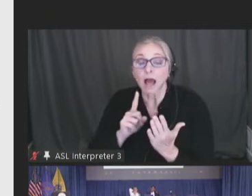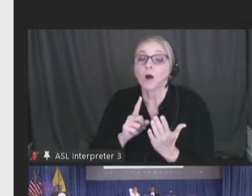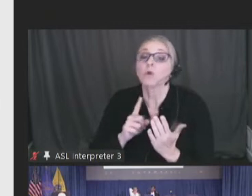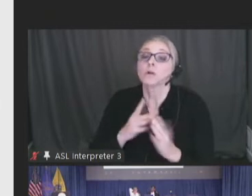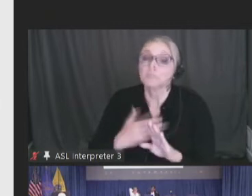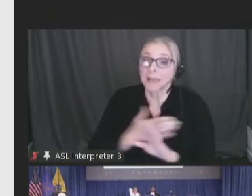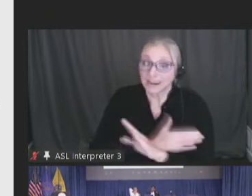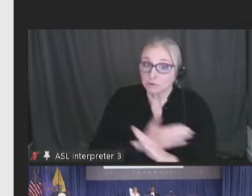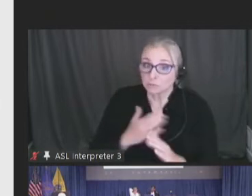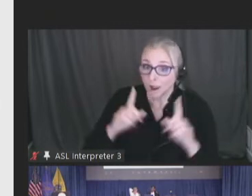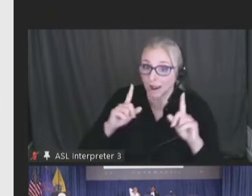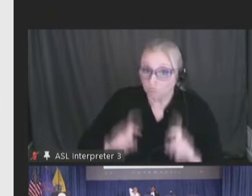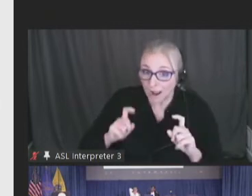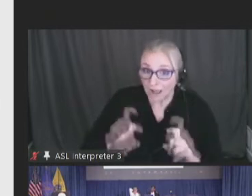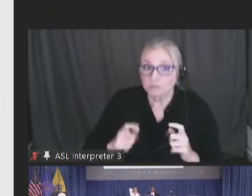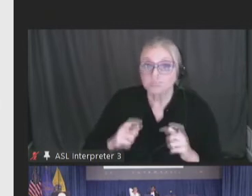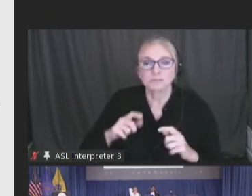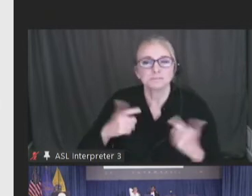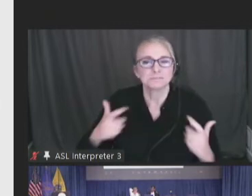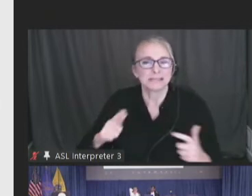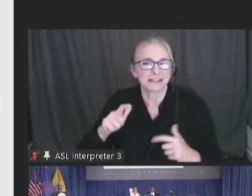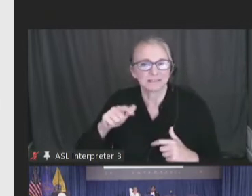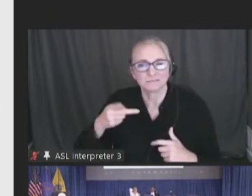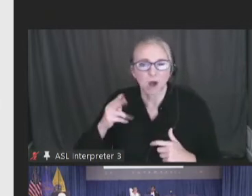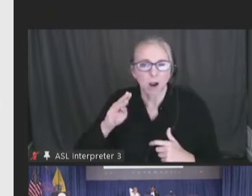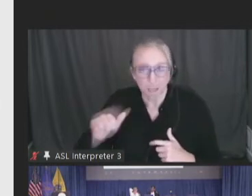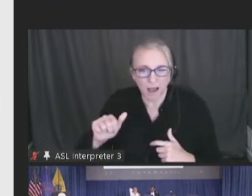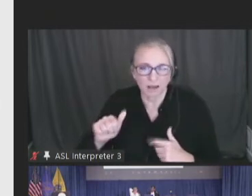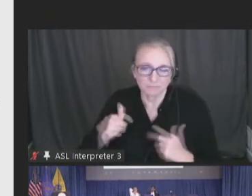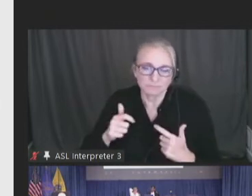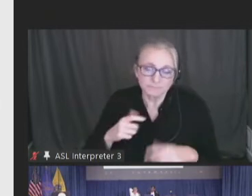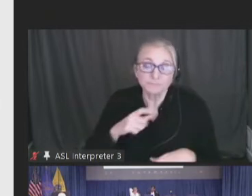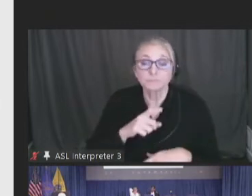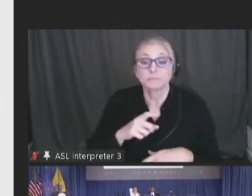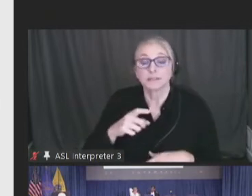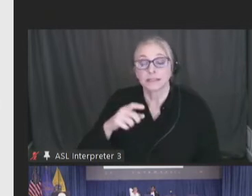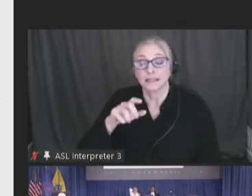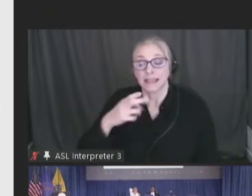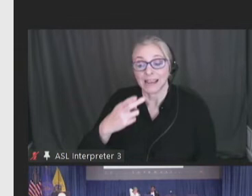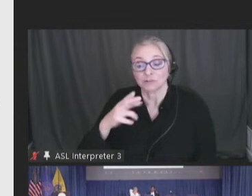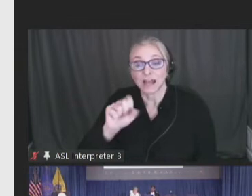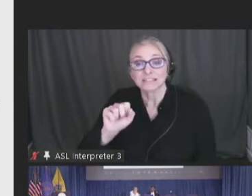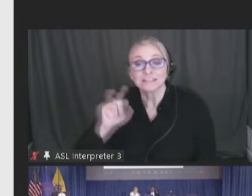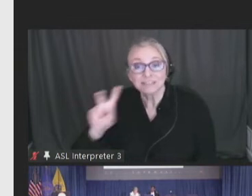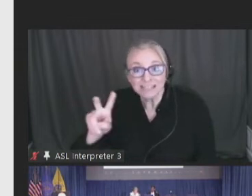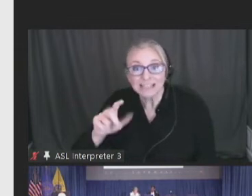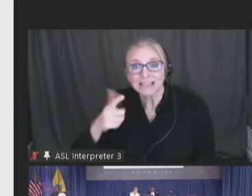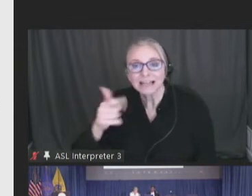all done by big pharma. They all used HSV glycoproteins. And the picture on